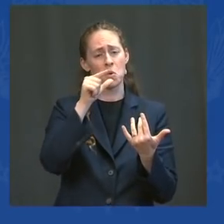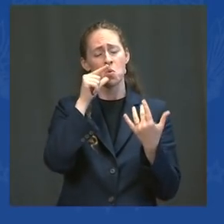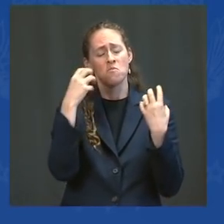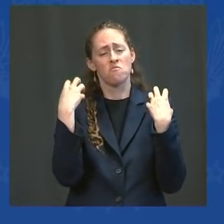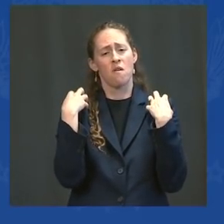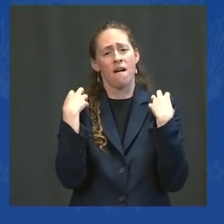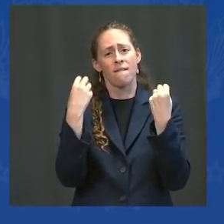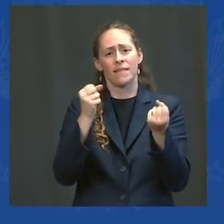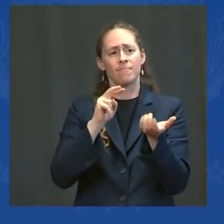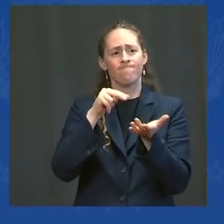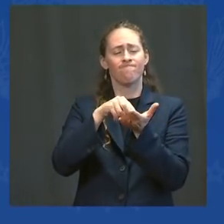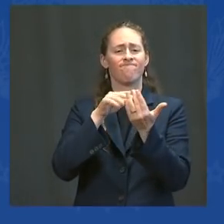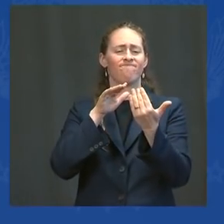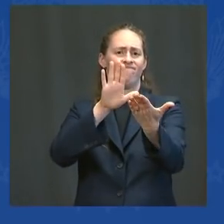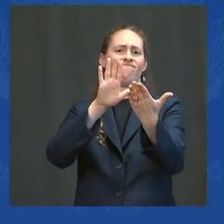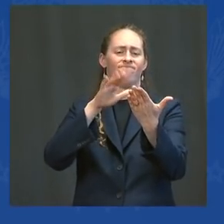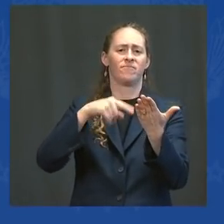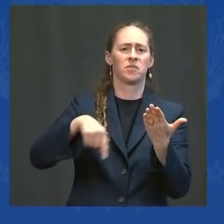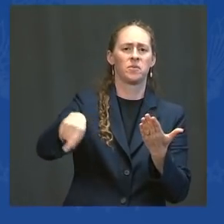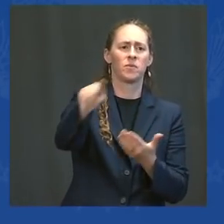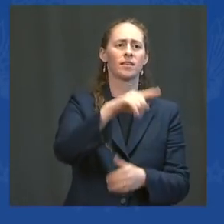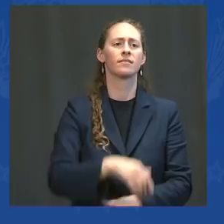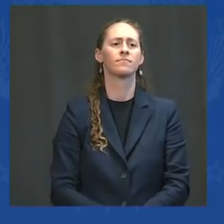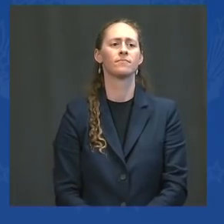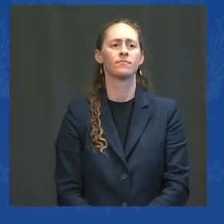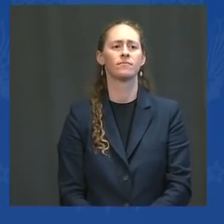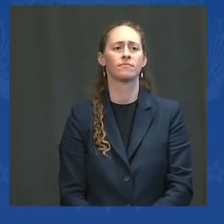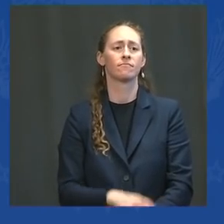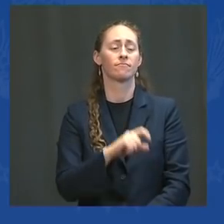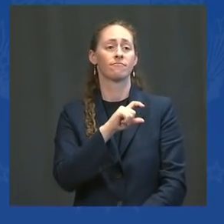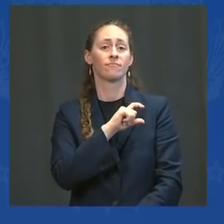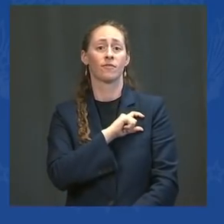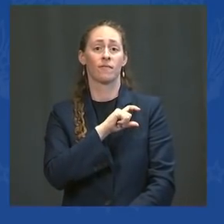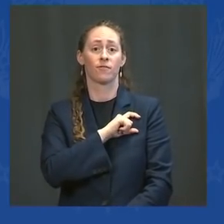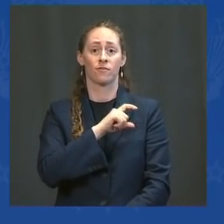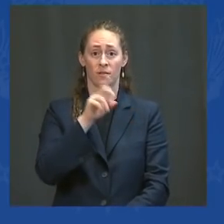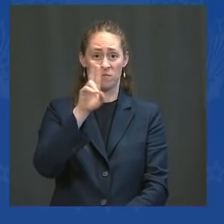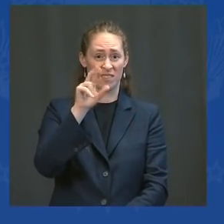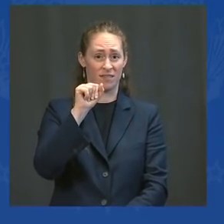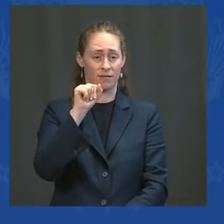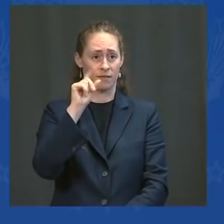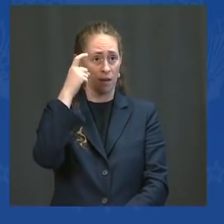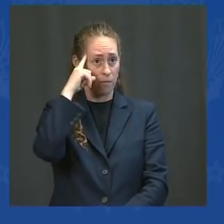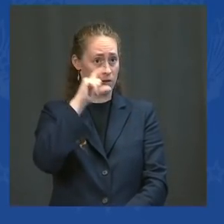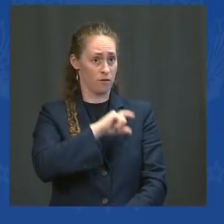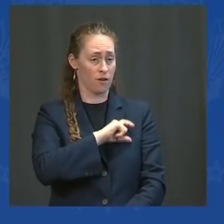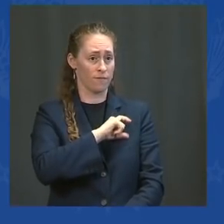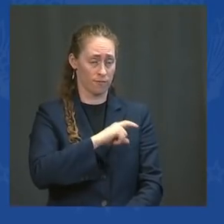The officers of the United States Capitol Police and the DC Metropolitan Police